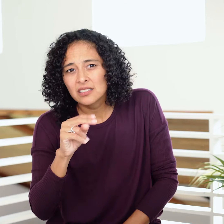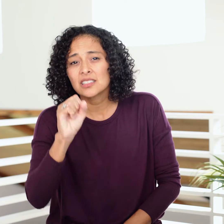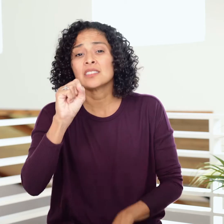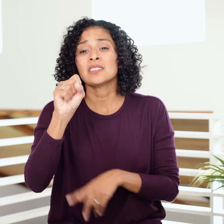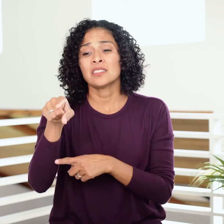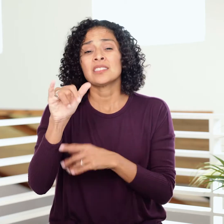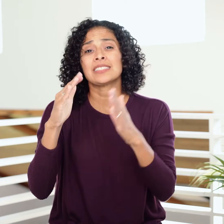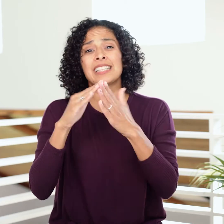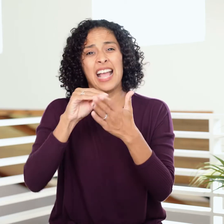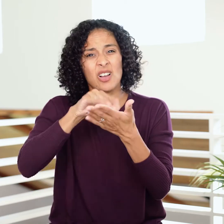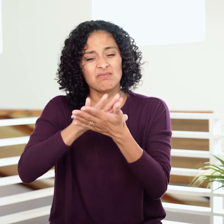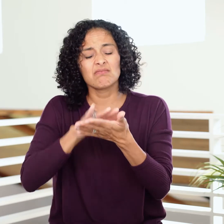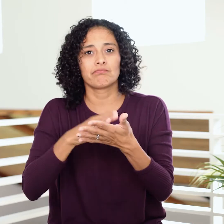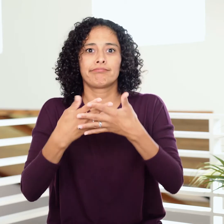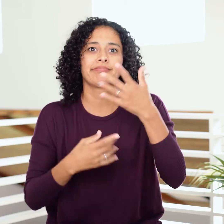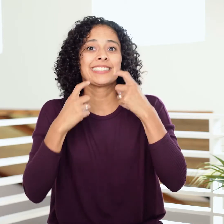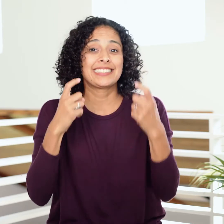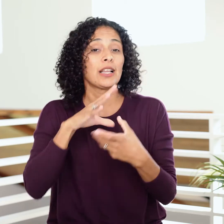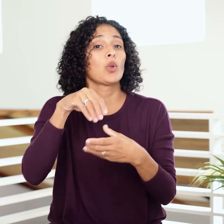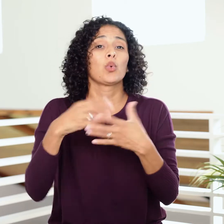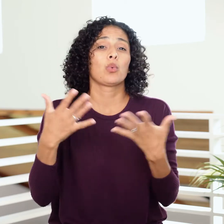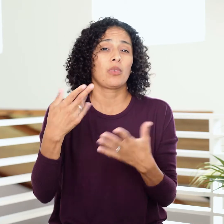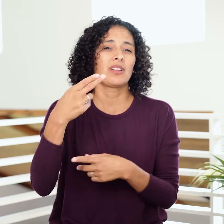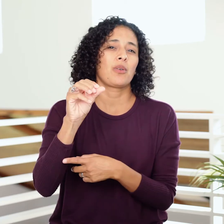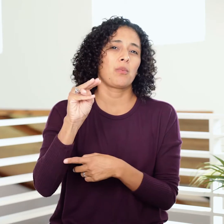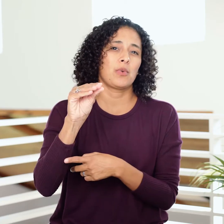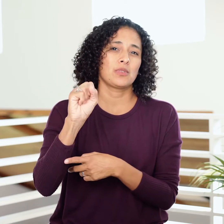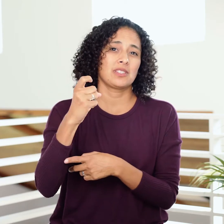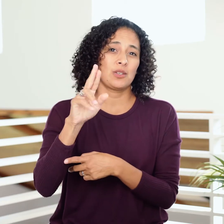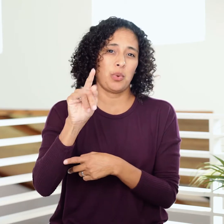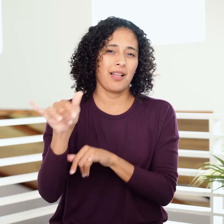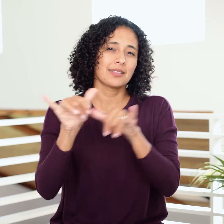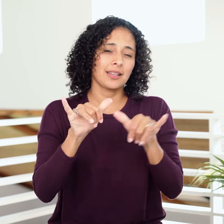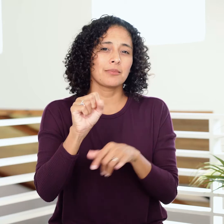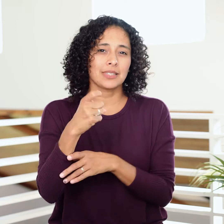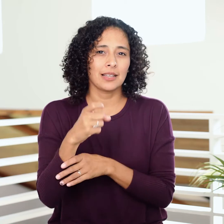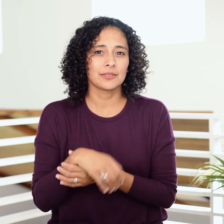Sodom is remembered for several types of sin, including homosexuality,